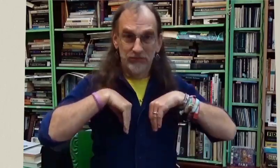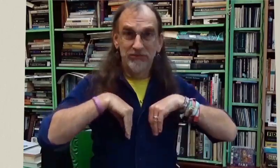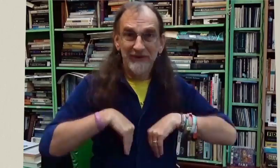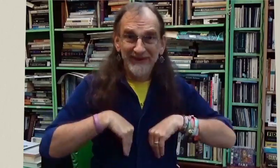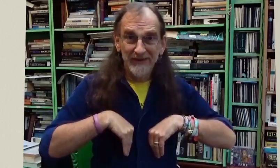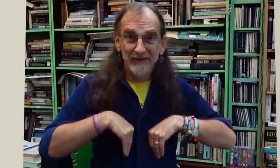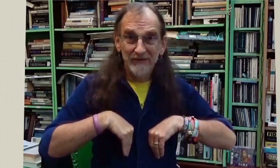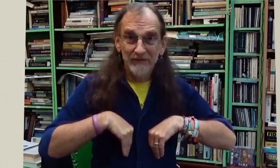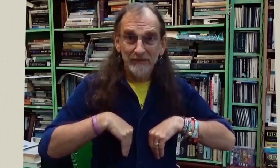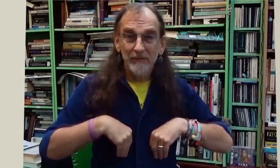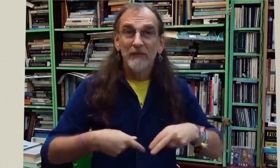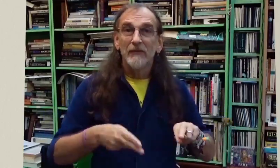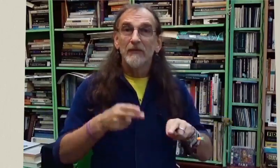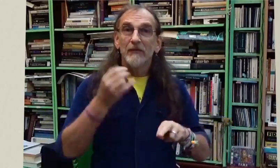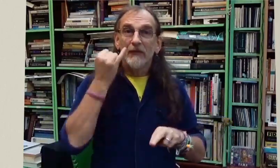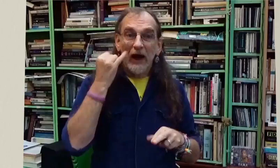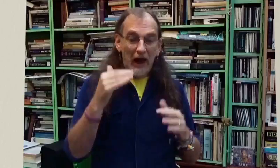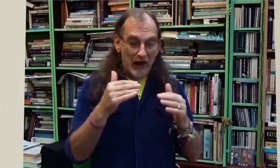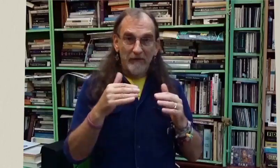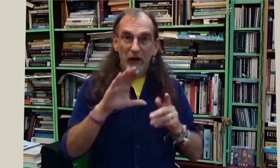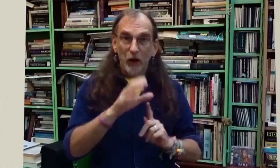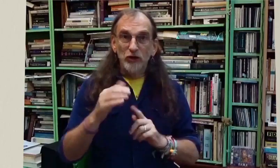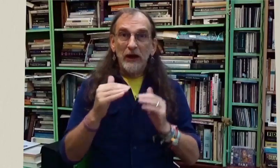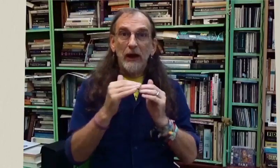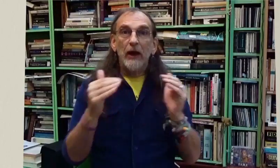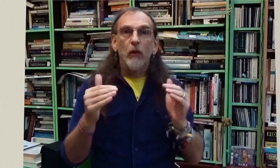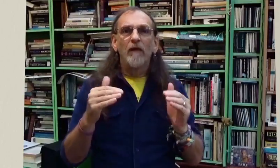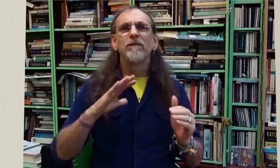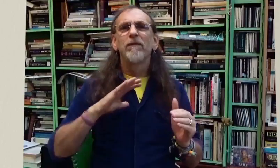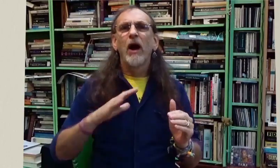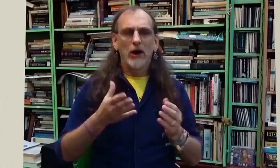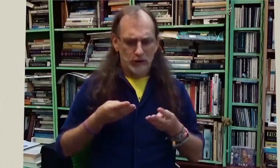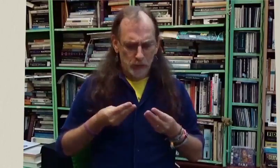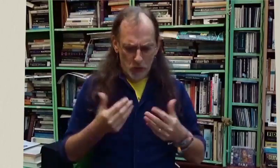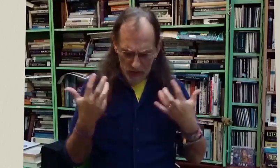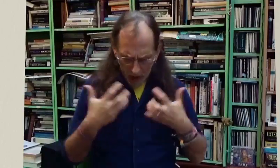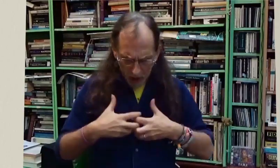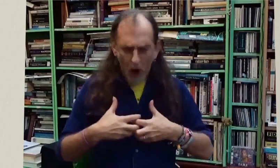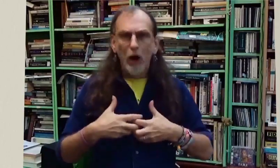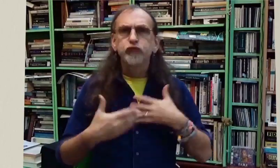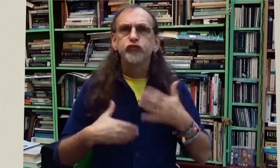This may not have that much of an impact on your life if you have two identities that are viewed as equal in value.